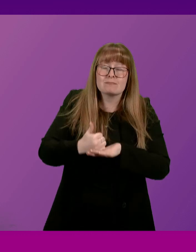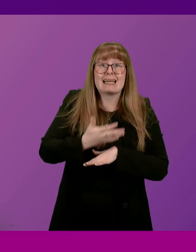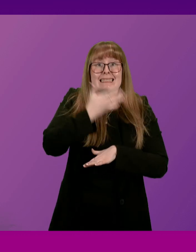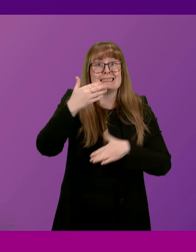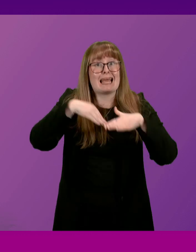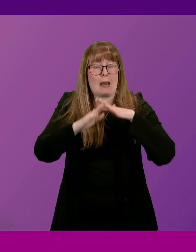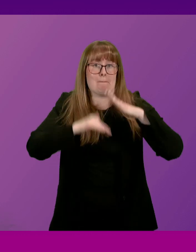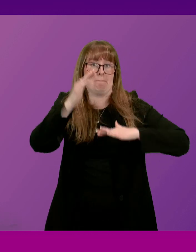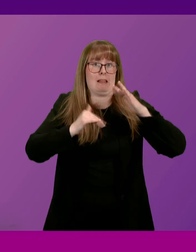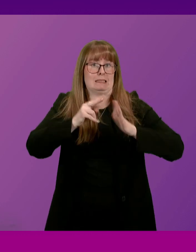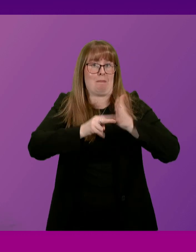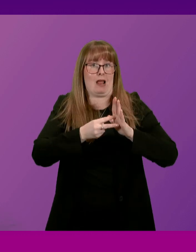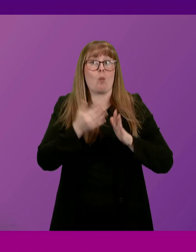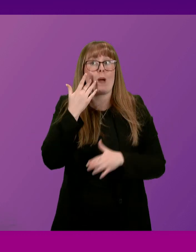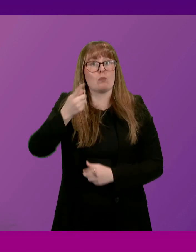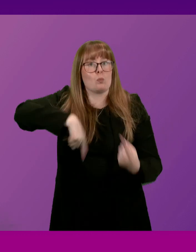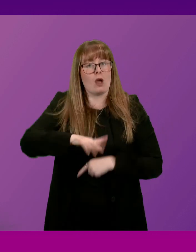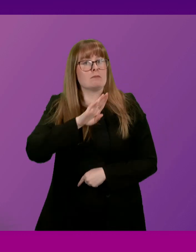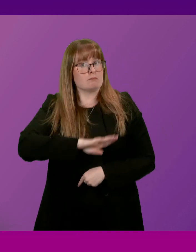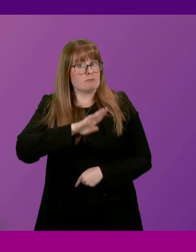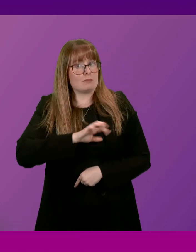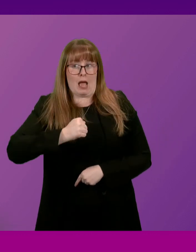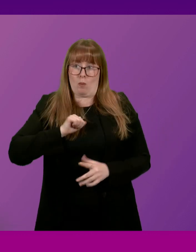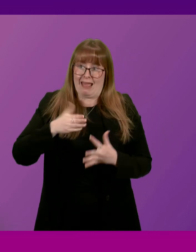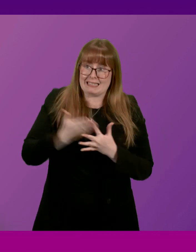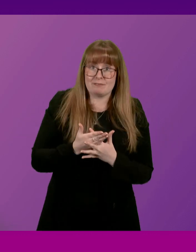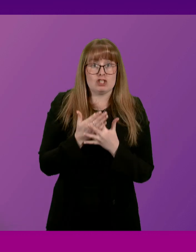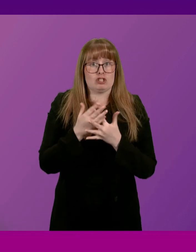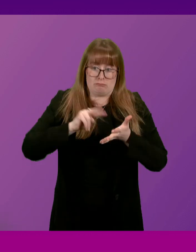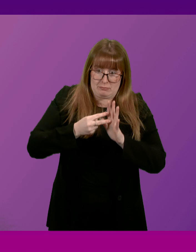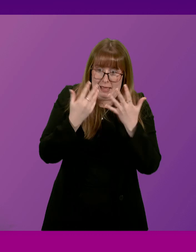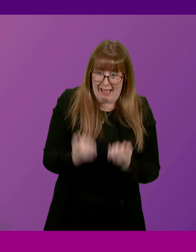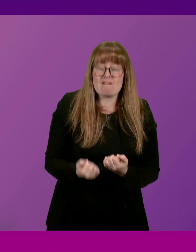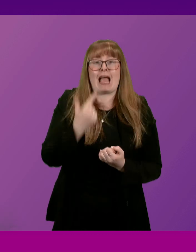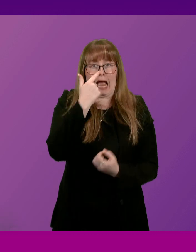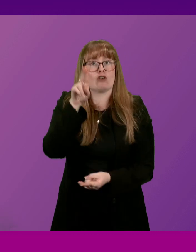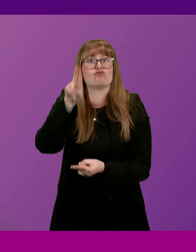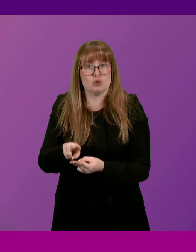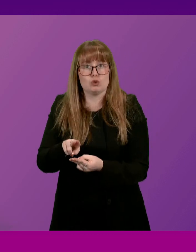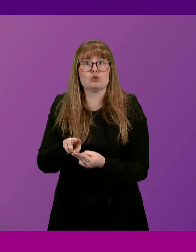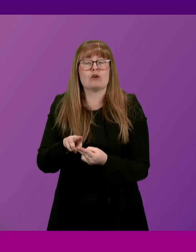bill when we are satisfied that the interventions in it will be able to decrease fuel poverty at the